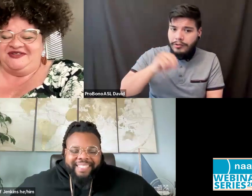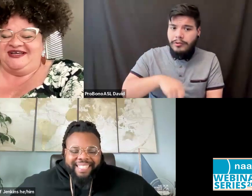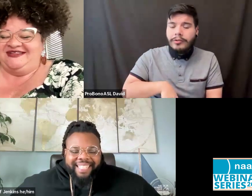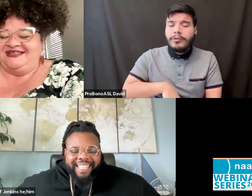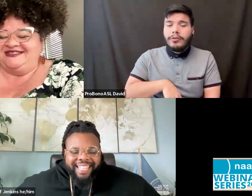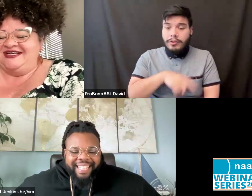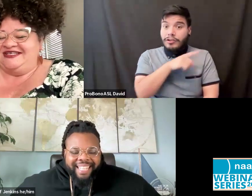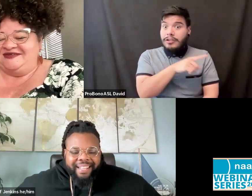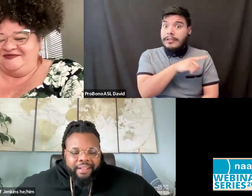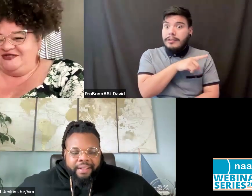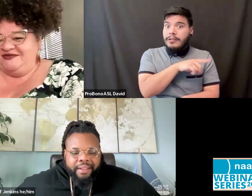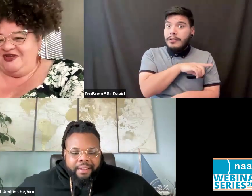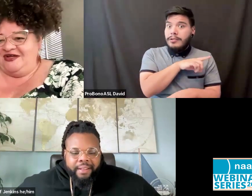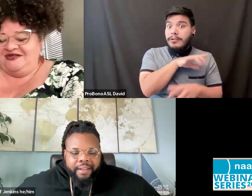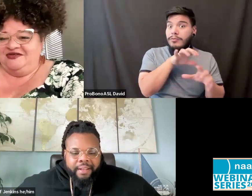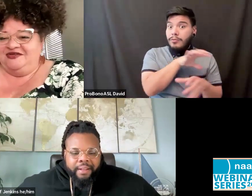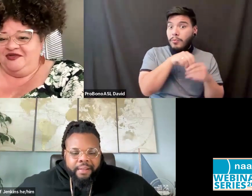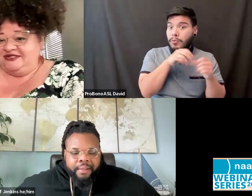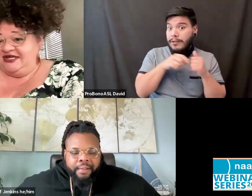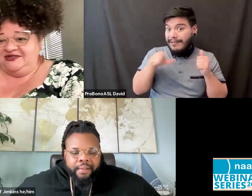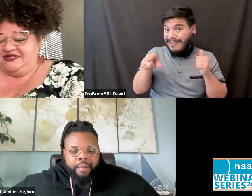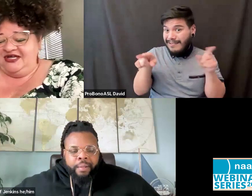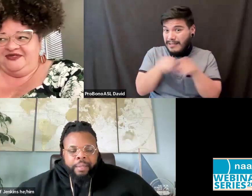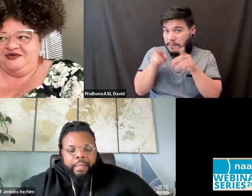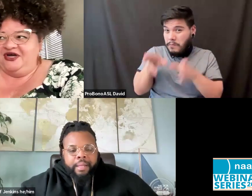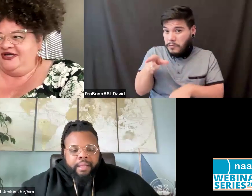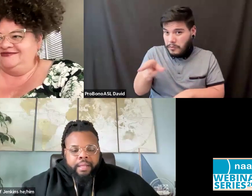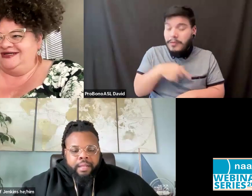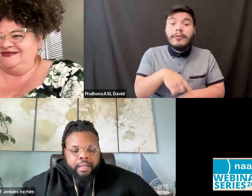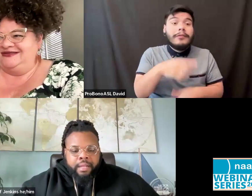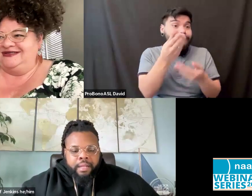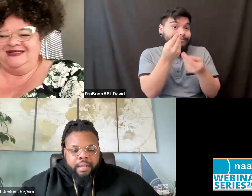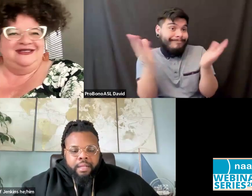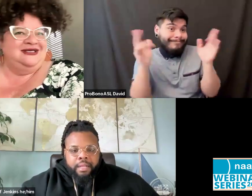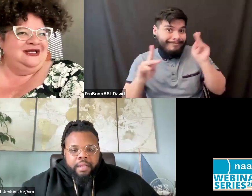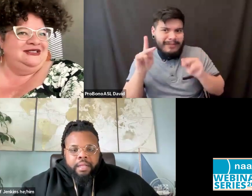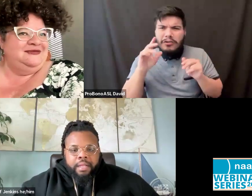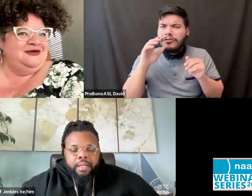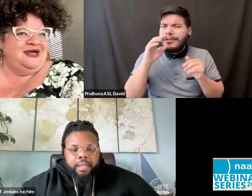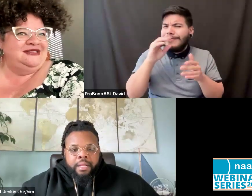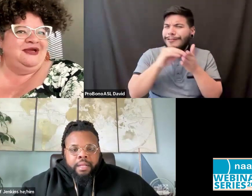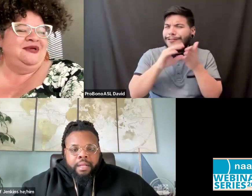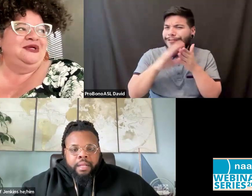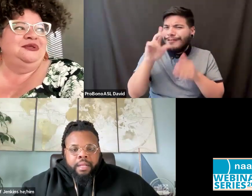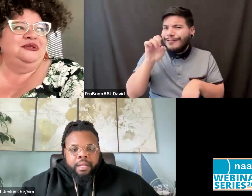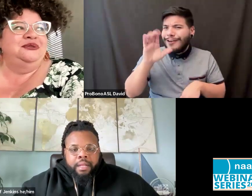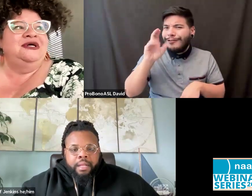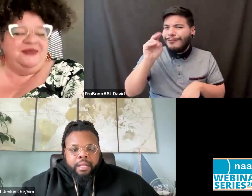so like that's so folks have you know there's also a documentary on I think it's on HBO Max it might be on Hulu